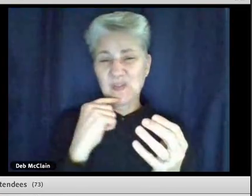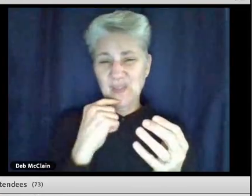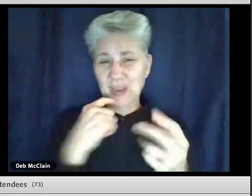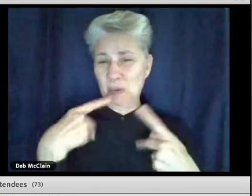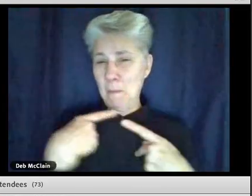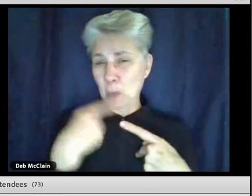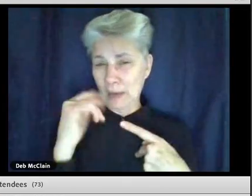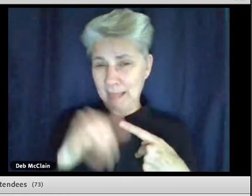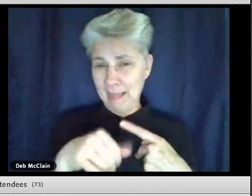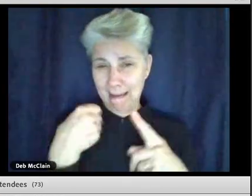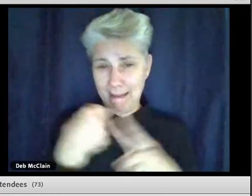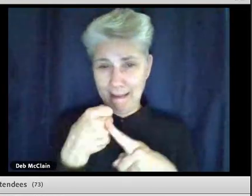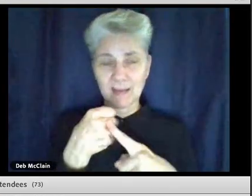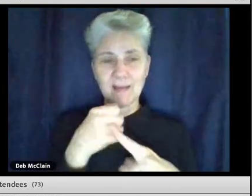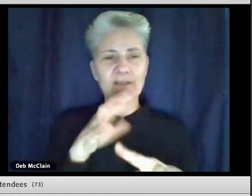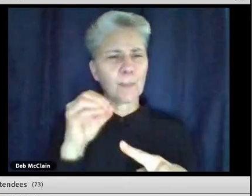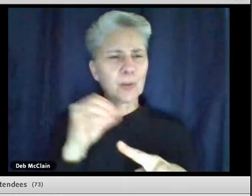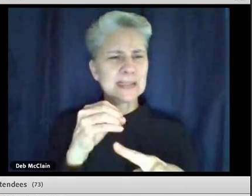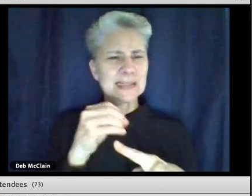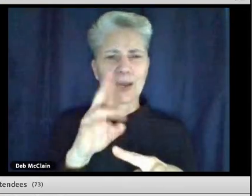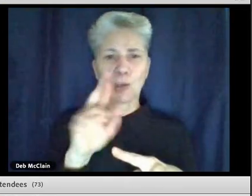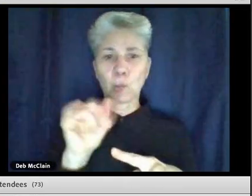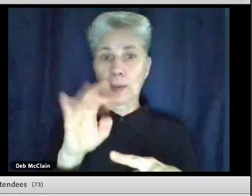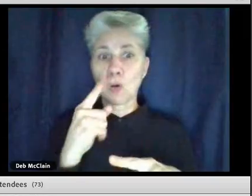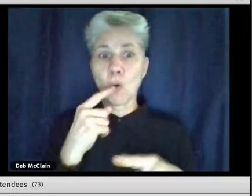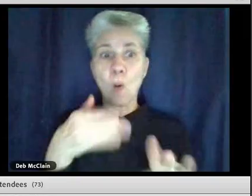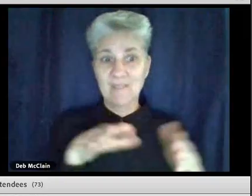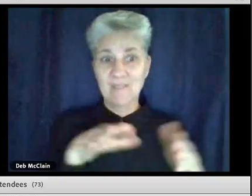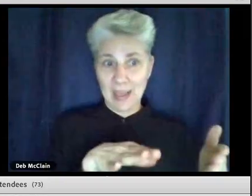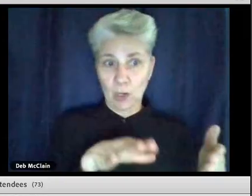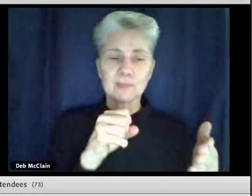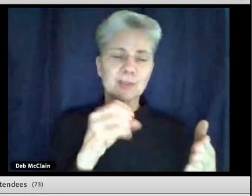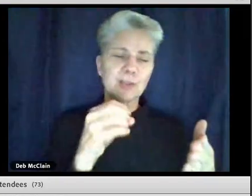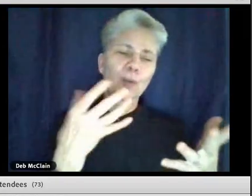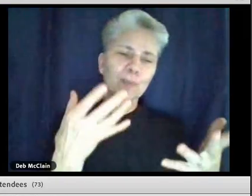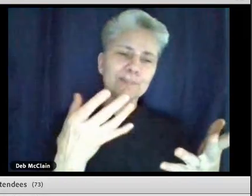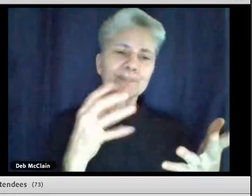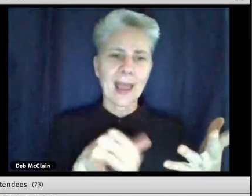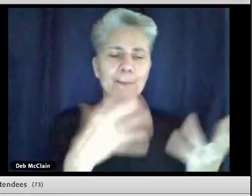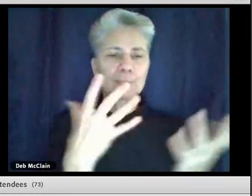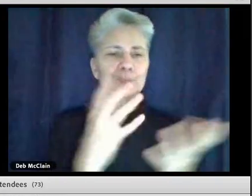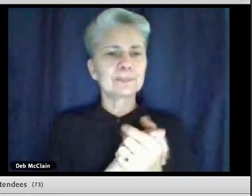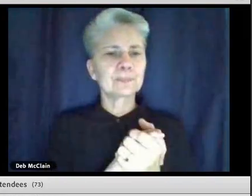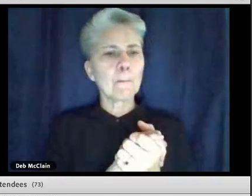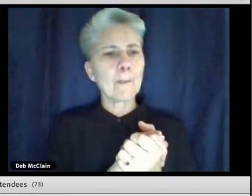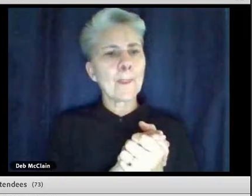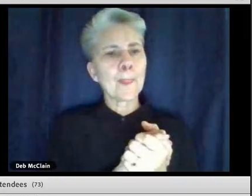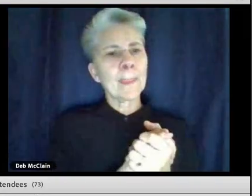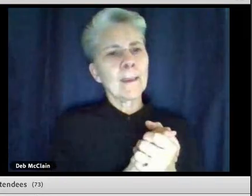that means that, you know, 14% are severe pneumonia and 5% critical or fatal,